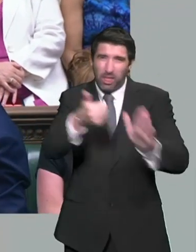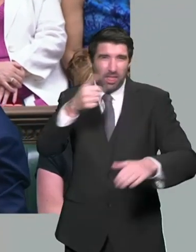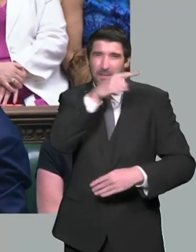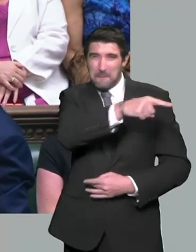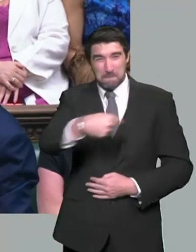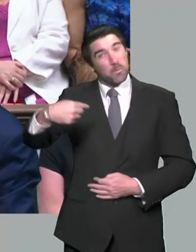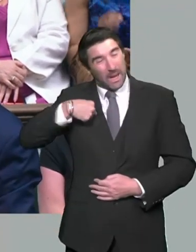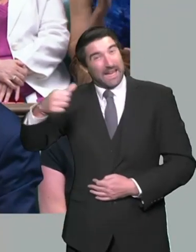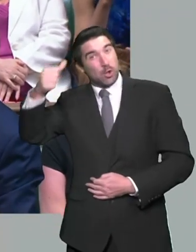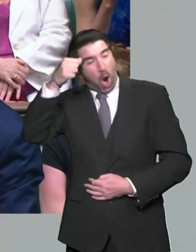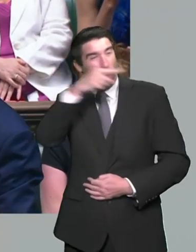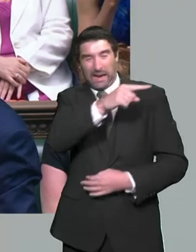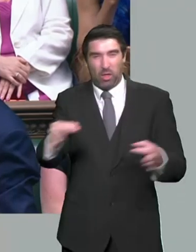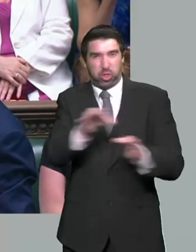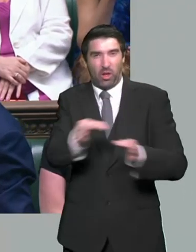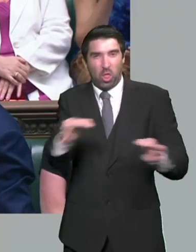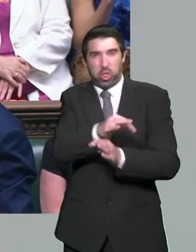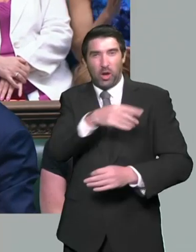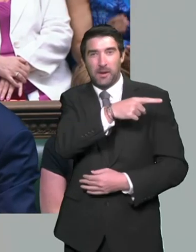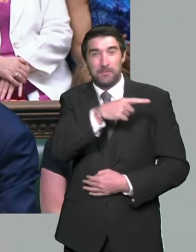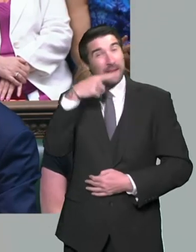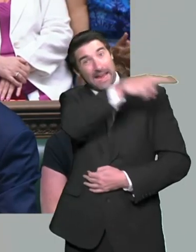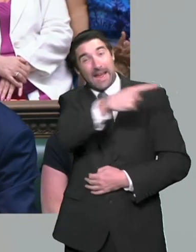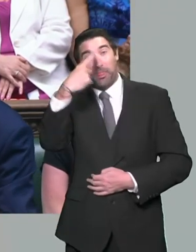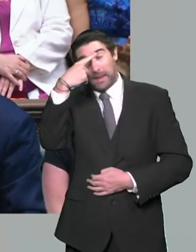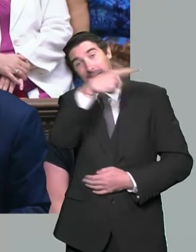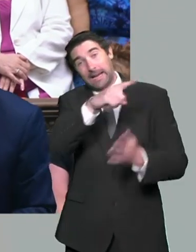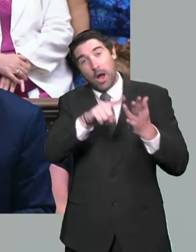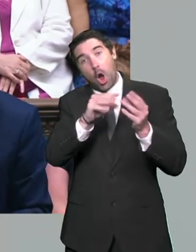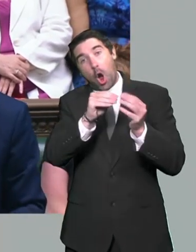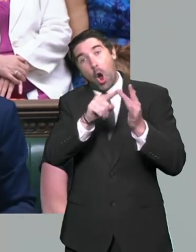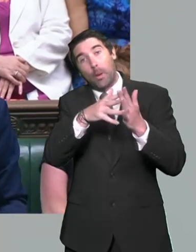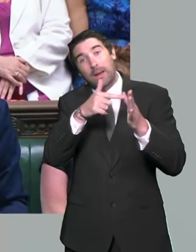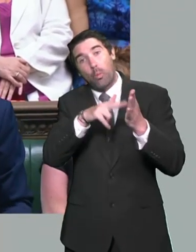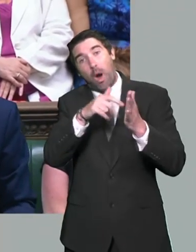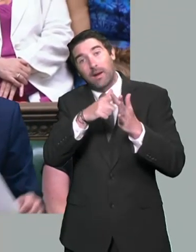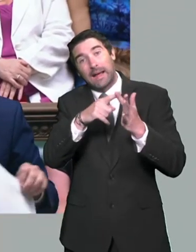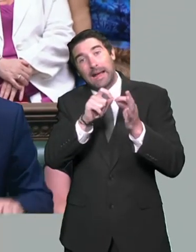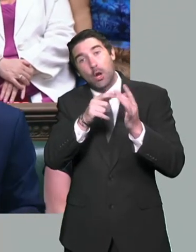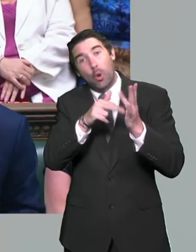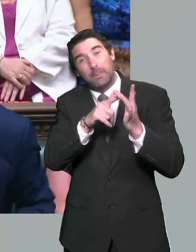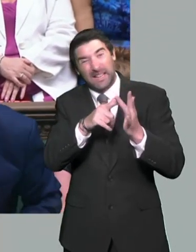He thinks he is Obi-Wan Kenobi; the truth is, he is Jabba the Hutt.